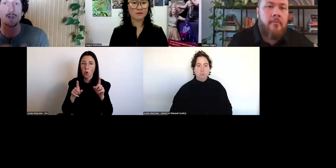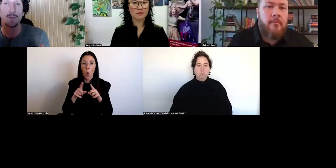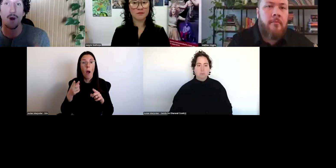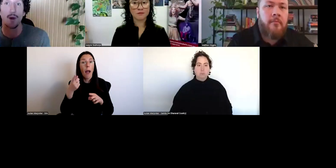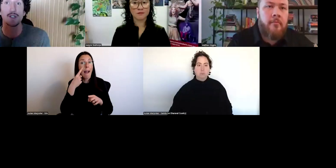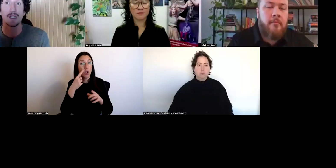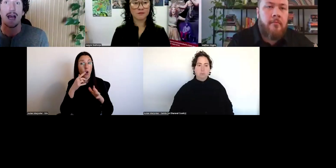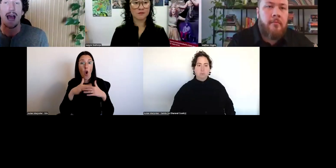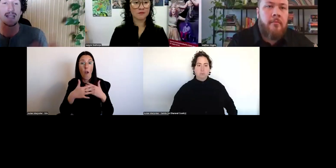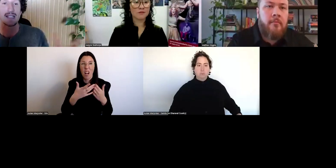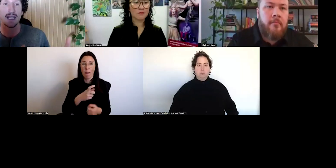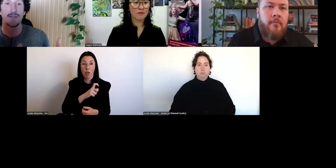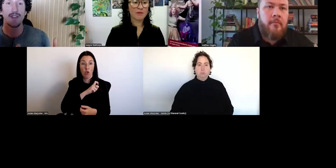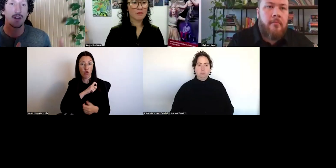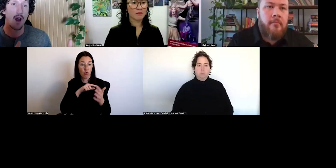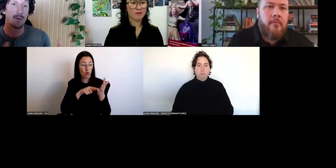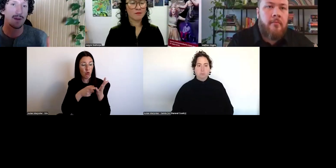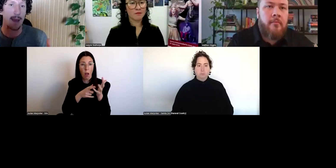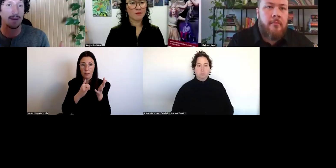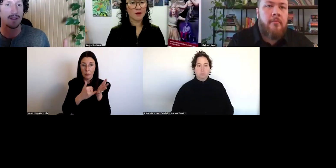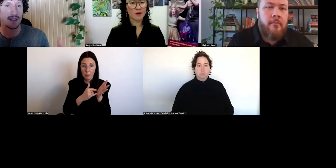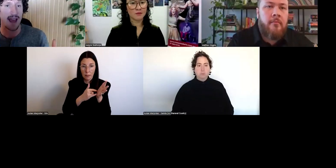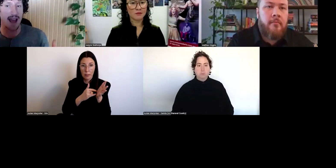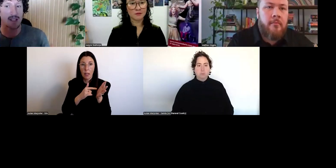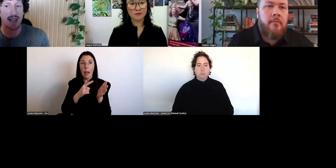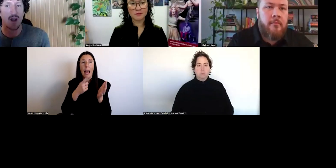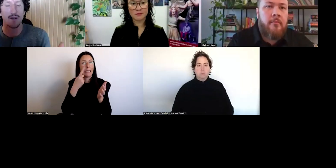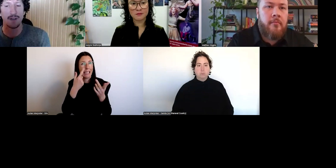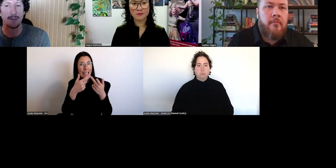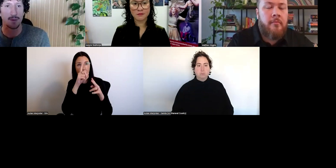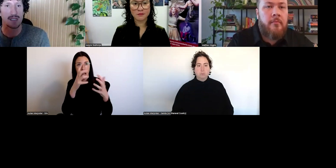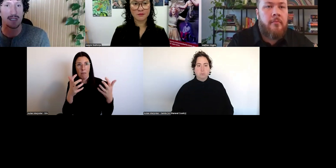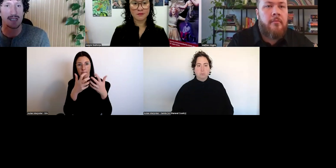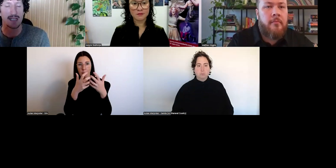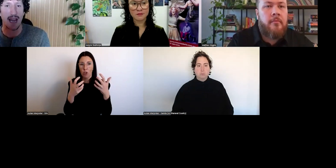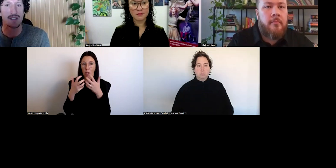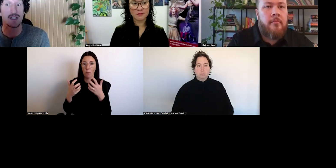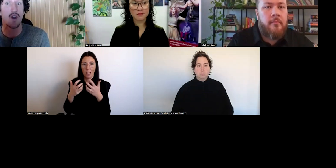to approach and saying if that aligned with what happened within that. That gave us the